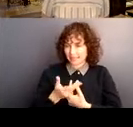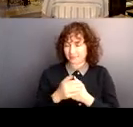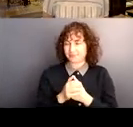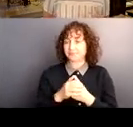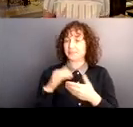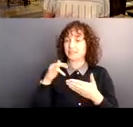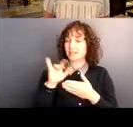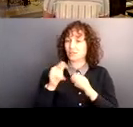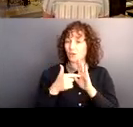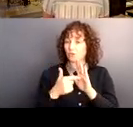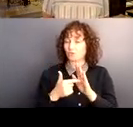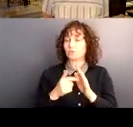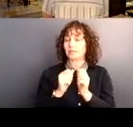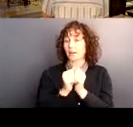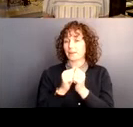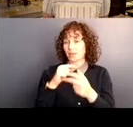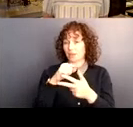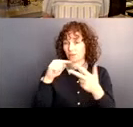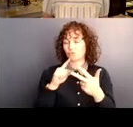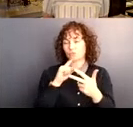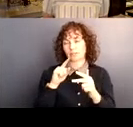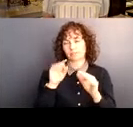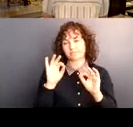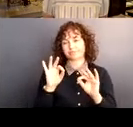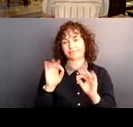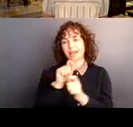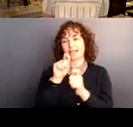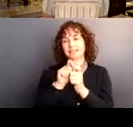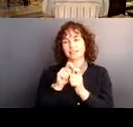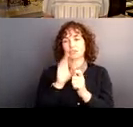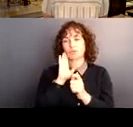that using combinations of these three are ideal and leave a positive impression.